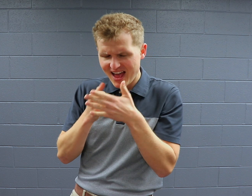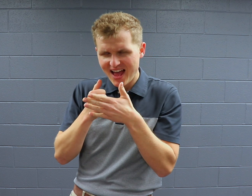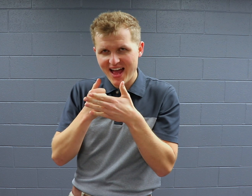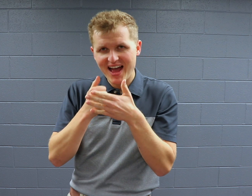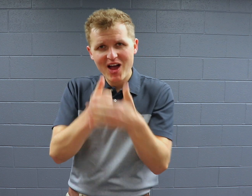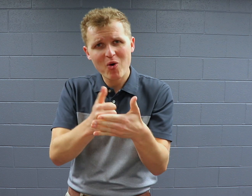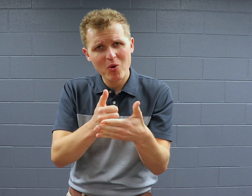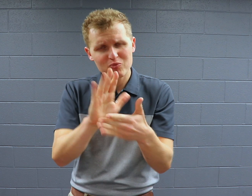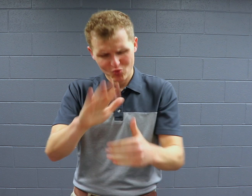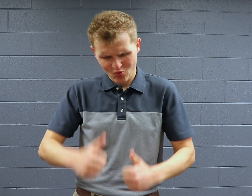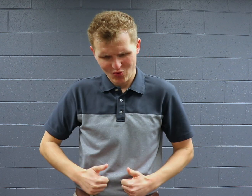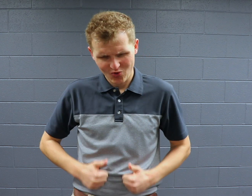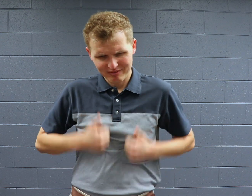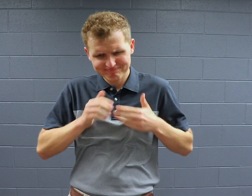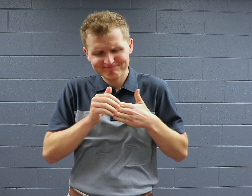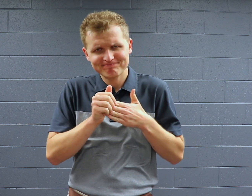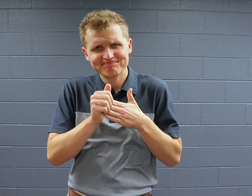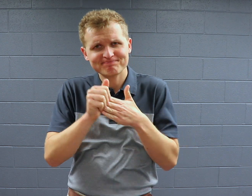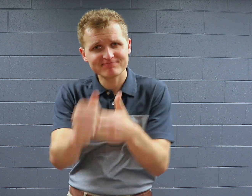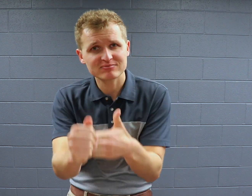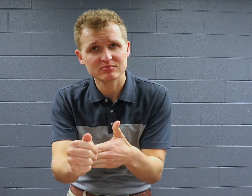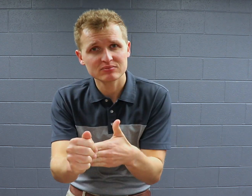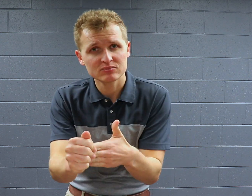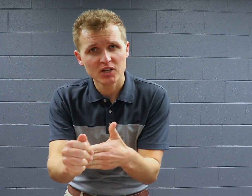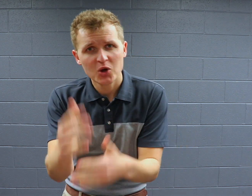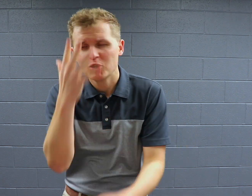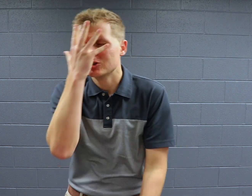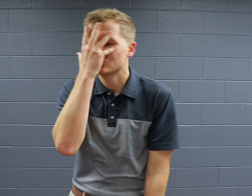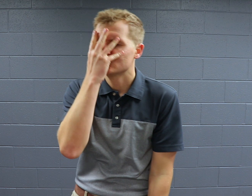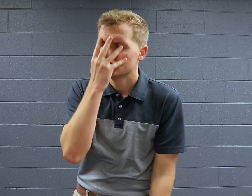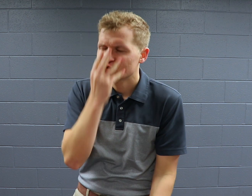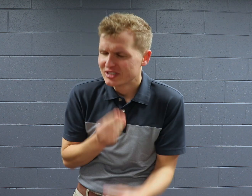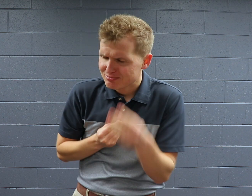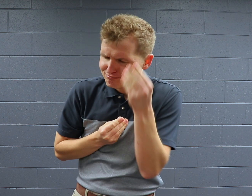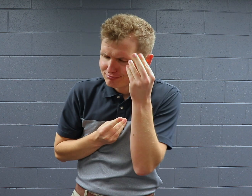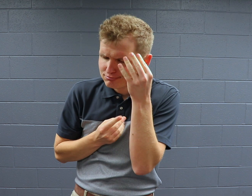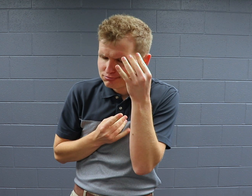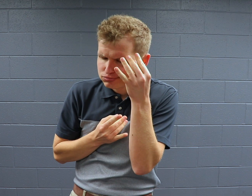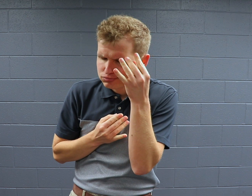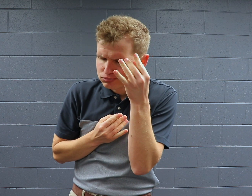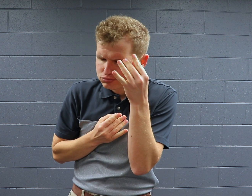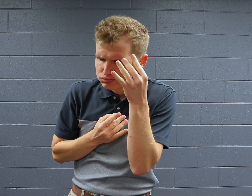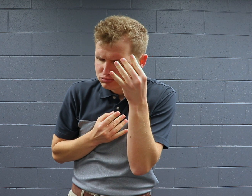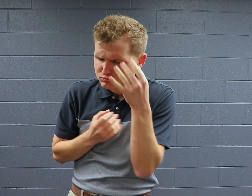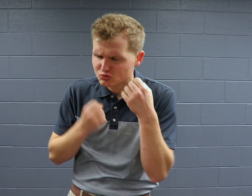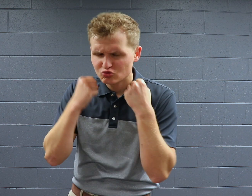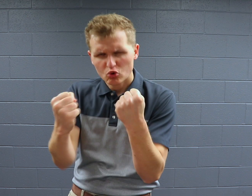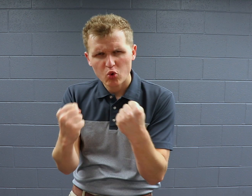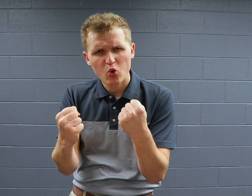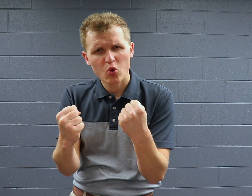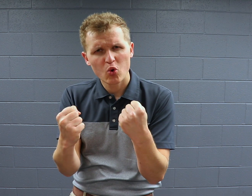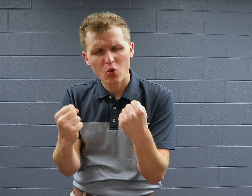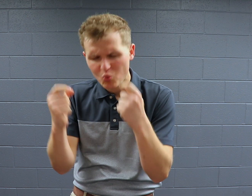When thou goest, it shall lead thee; when thou sleepest, it shall keep thee;